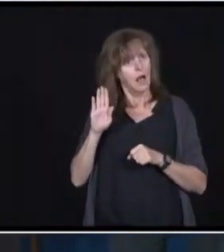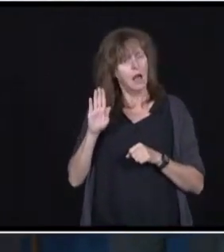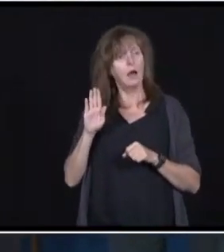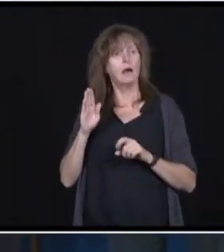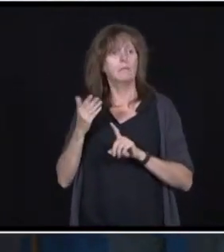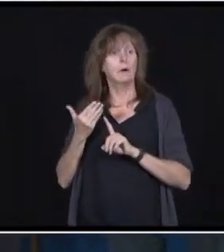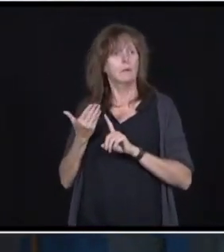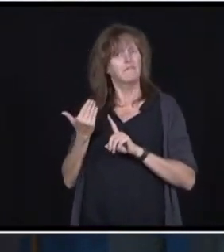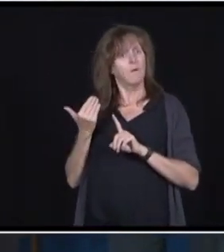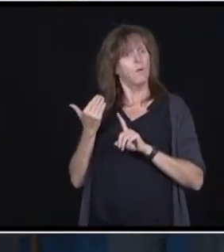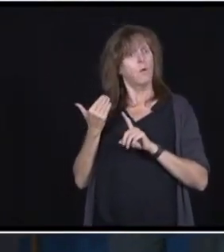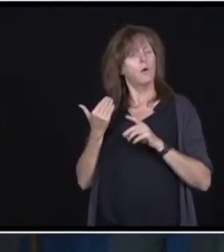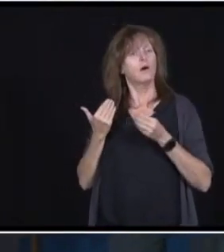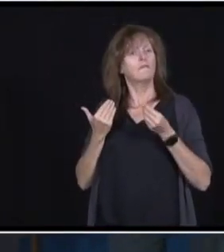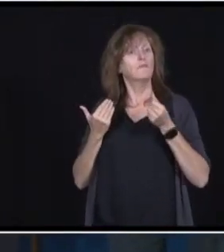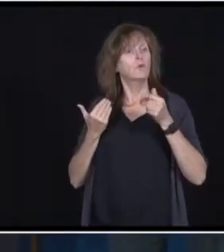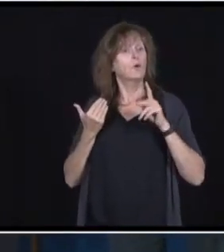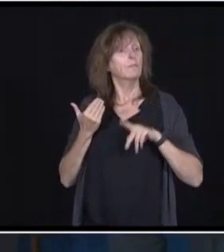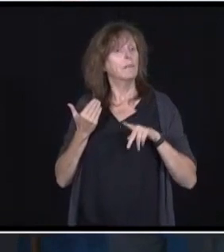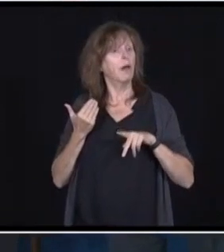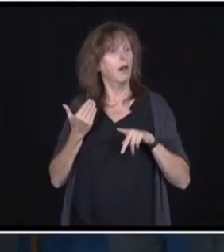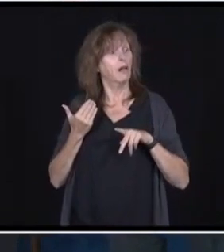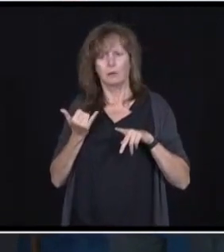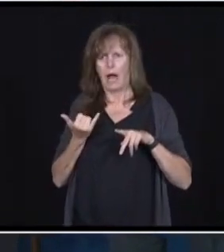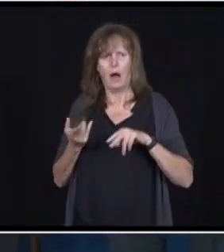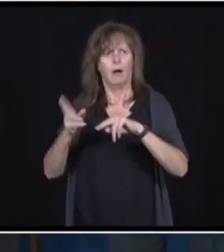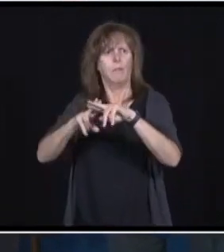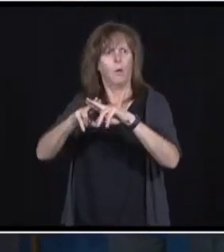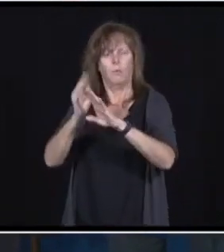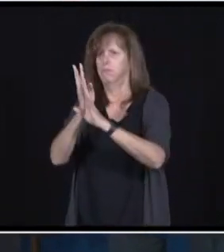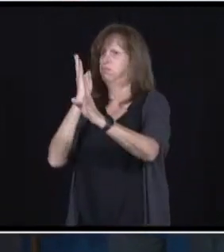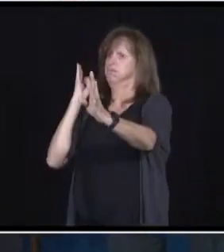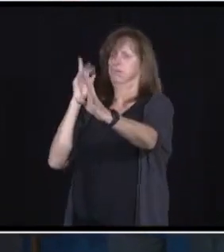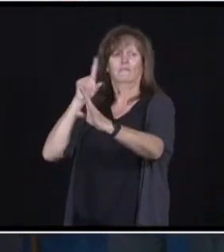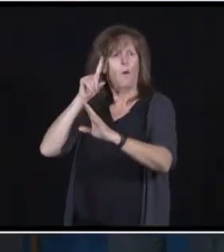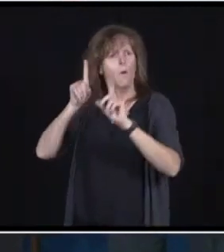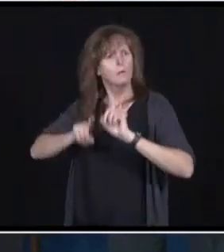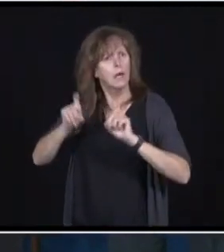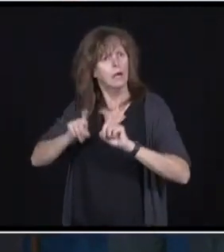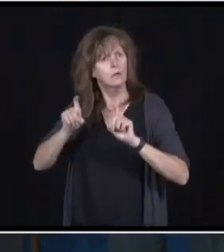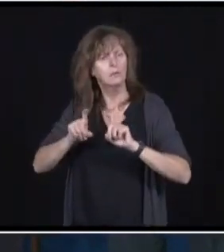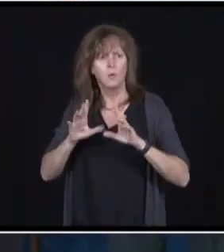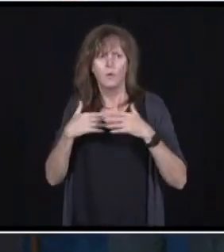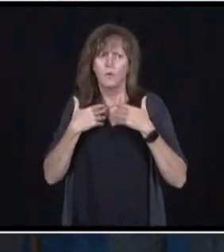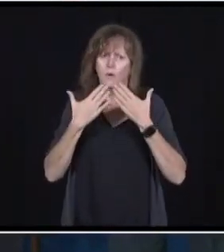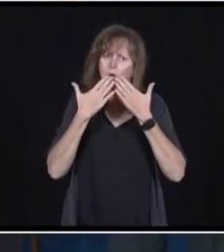We see the numbers increasing. But what I can tell you on the fall plan, we are